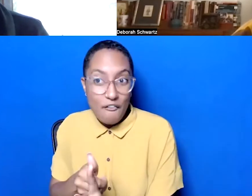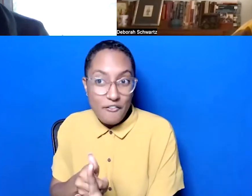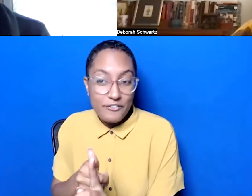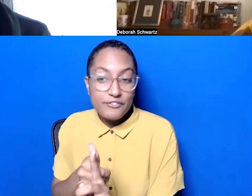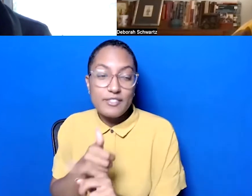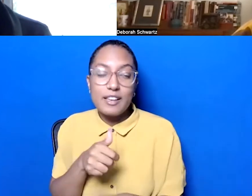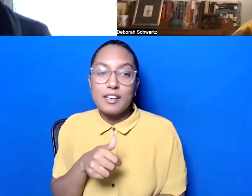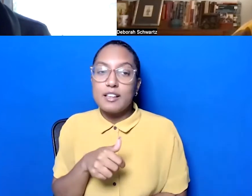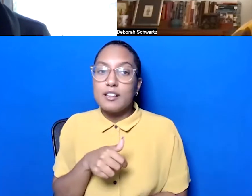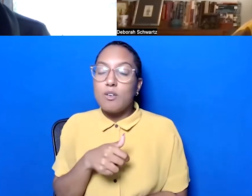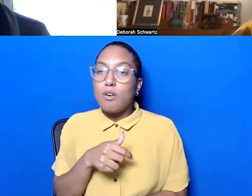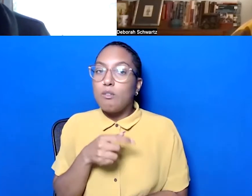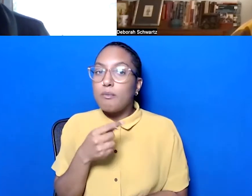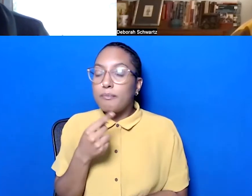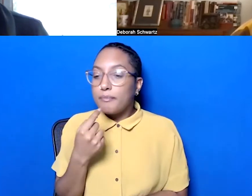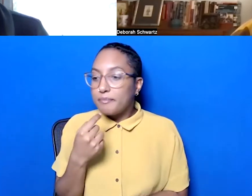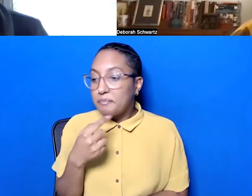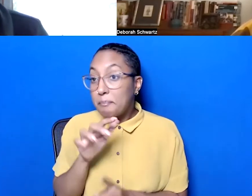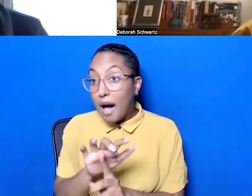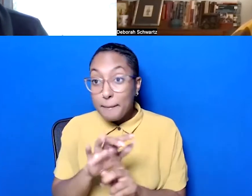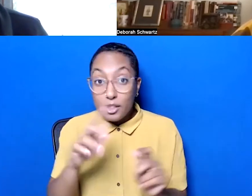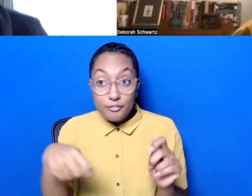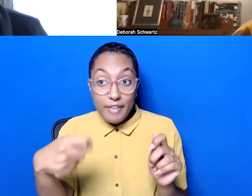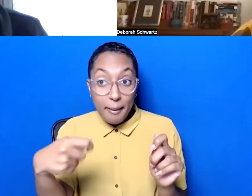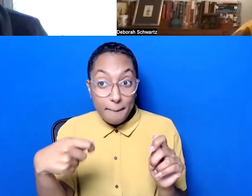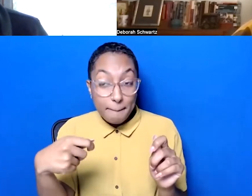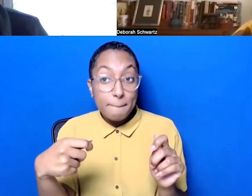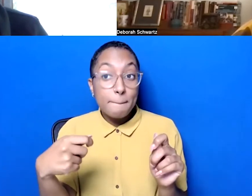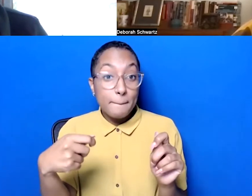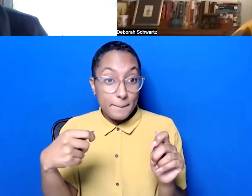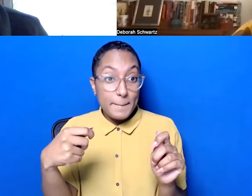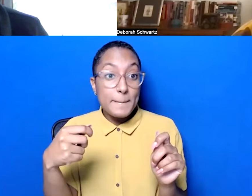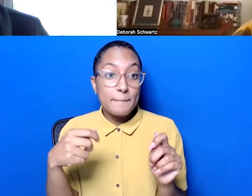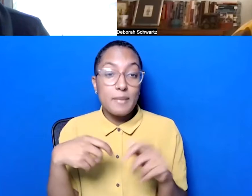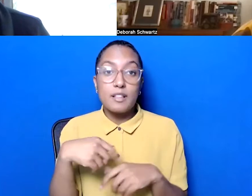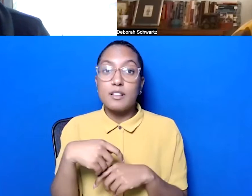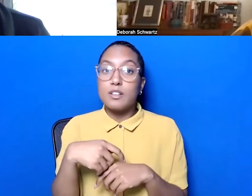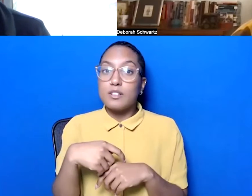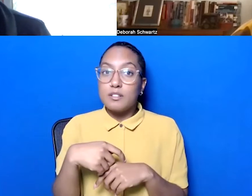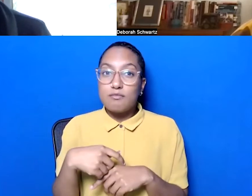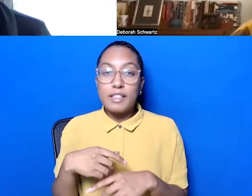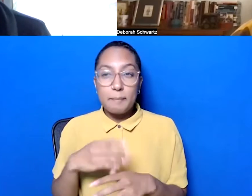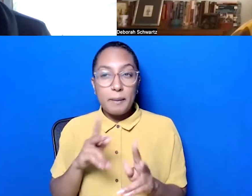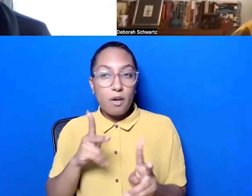film is, film is more popular than, and, and television, is more popular than books